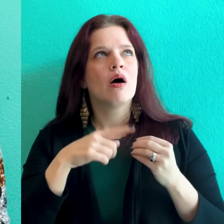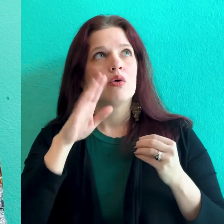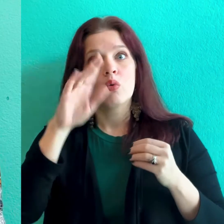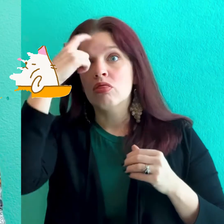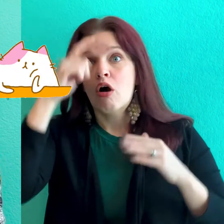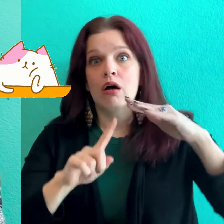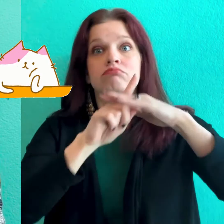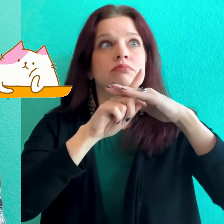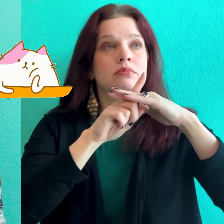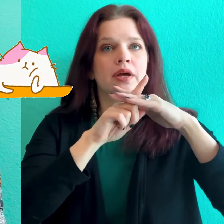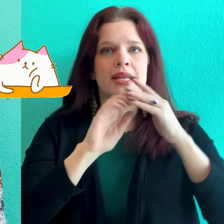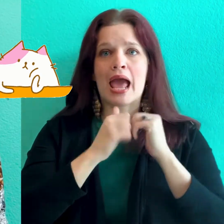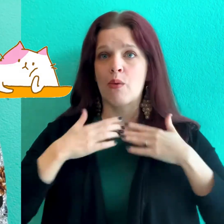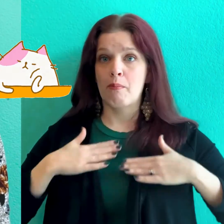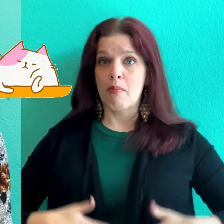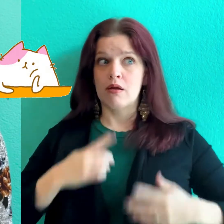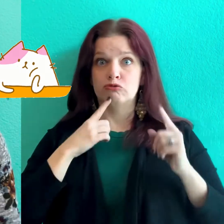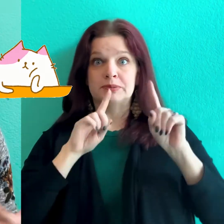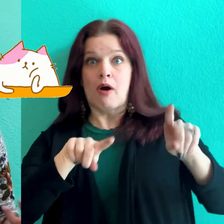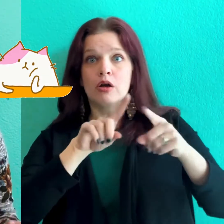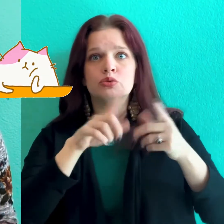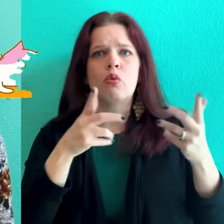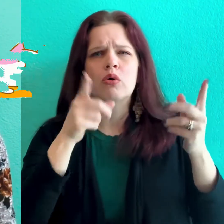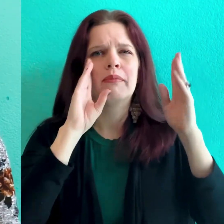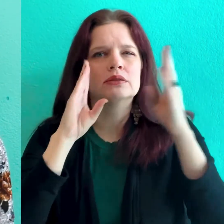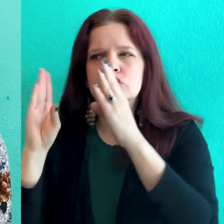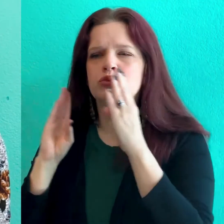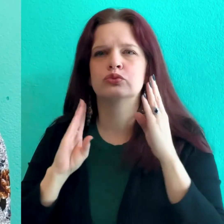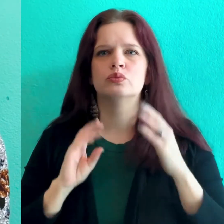Be mindful of the thoughts that are coming in and the way that your body is reacting to the stimulus around you.